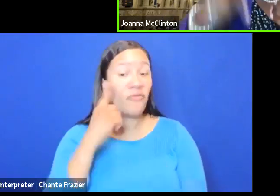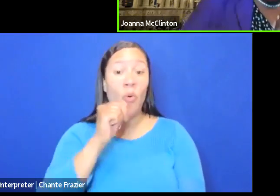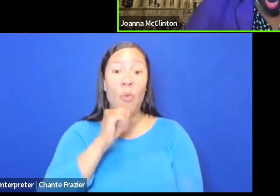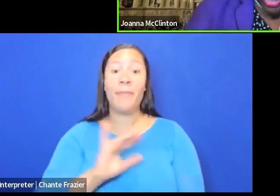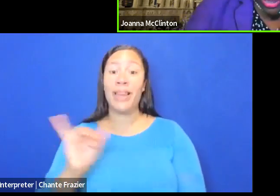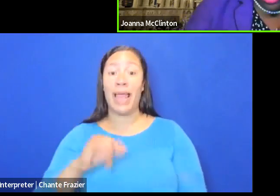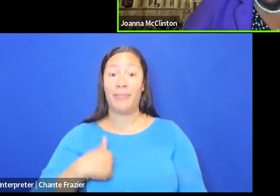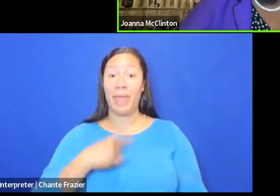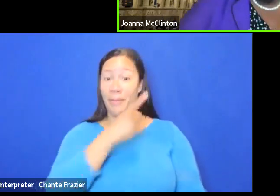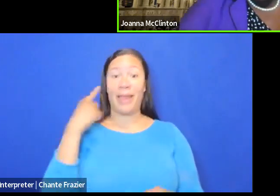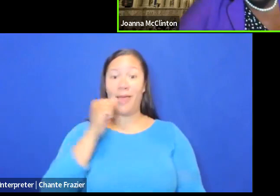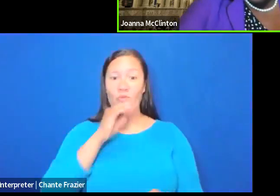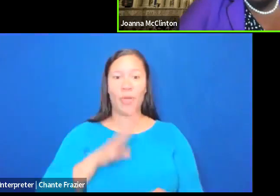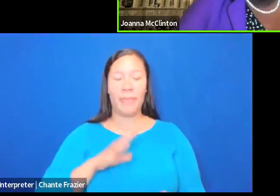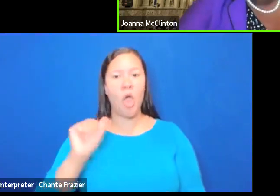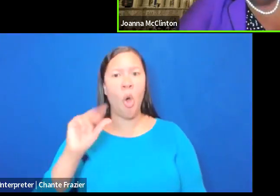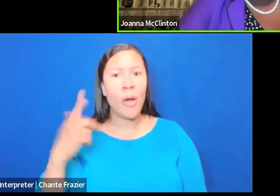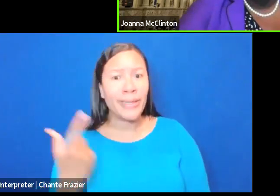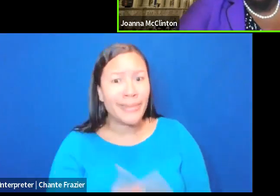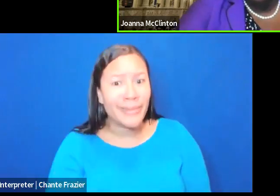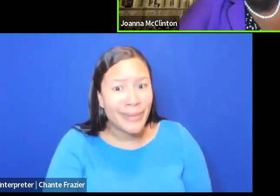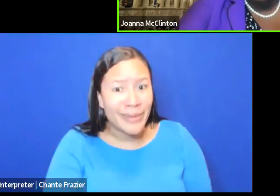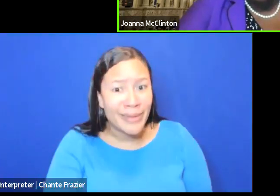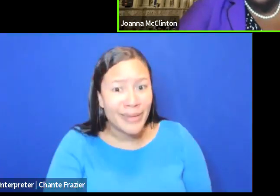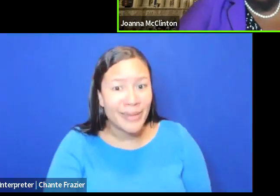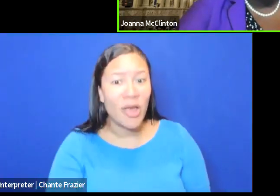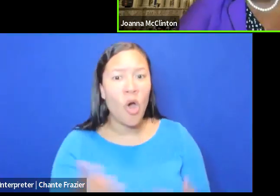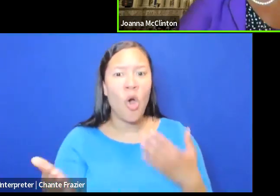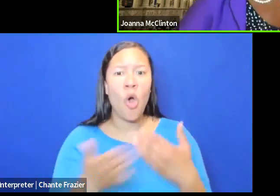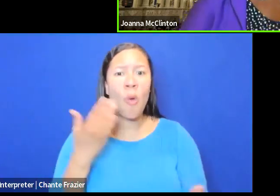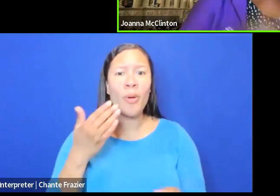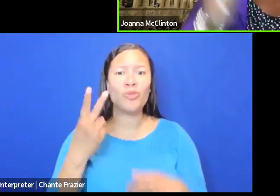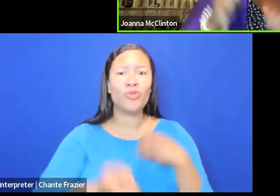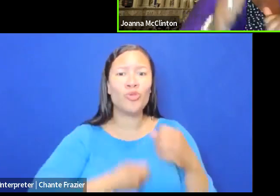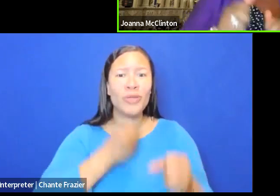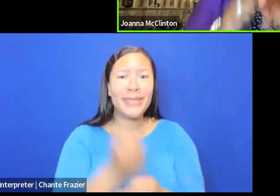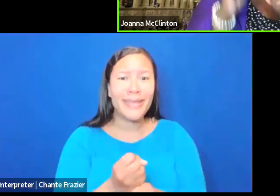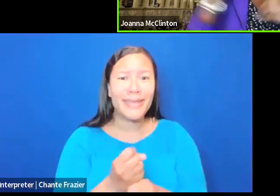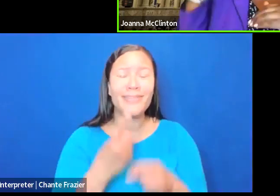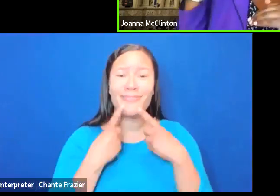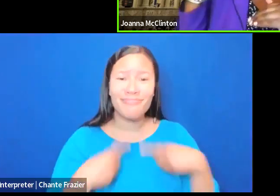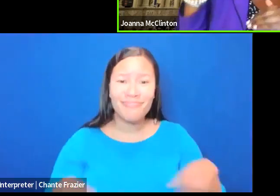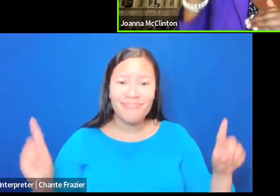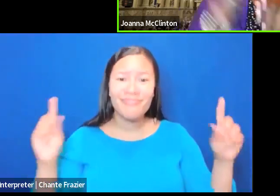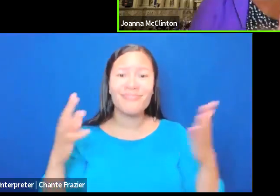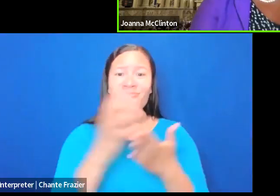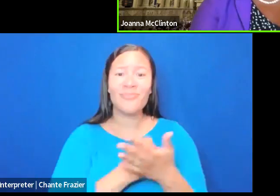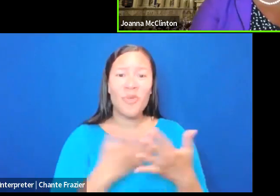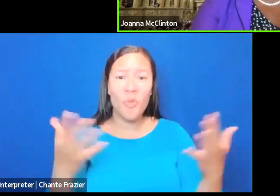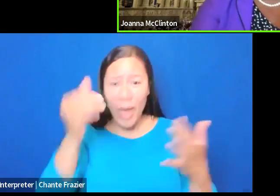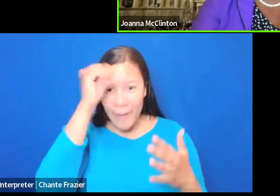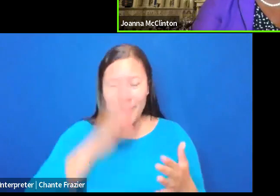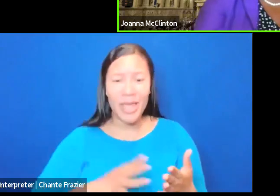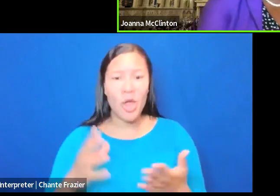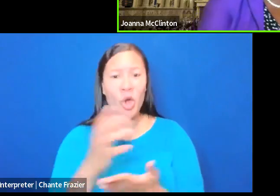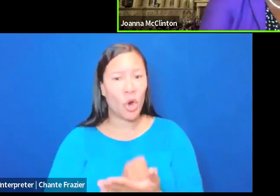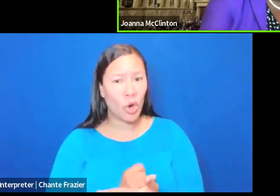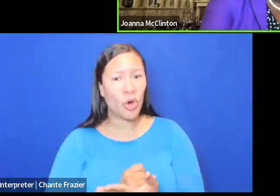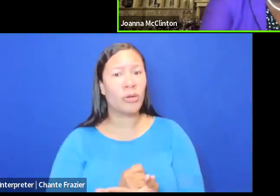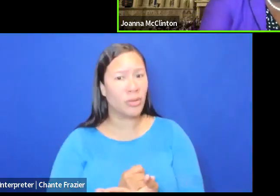think January 1 December 31. It would be January 1 to March 15 of the next year. For women